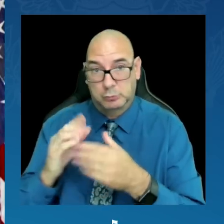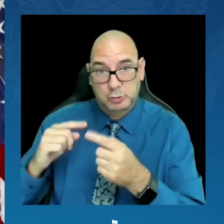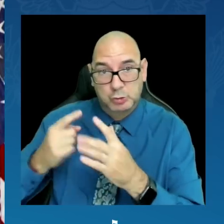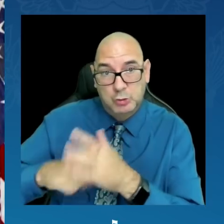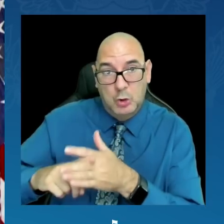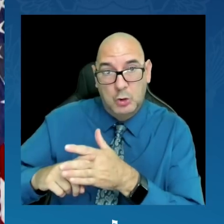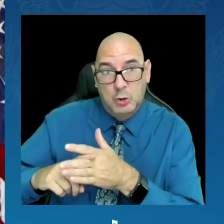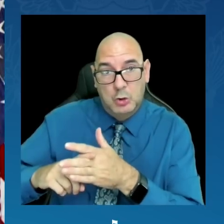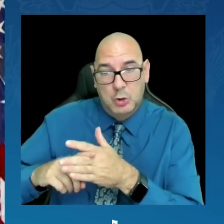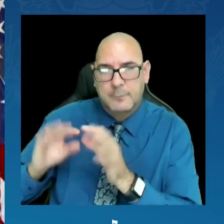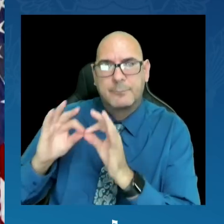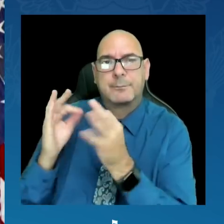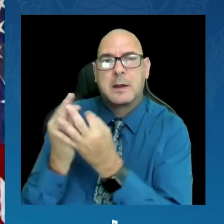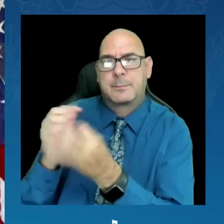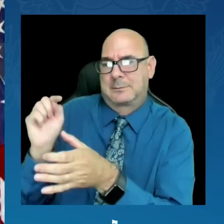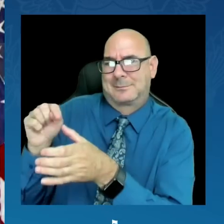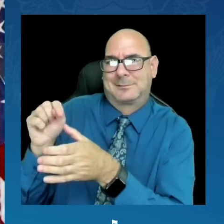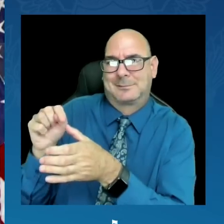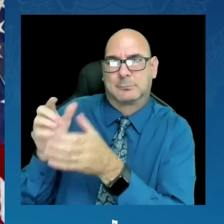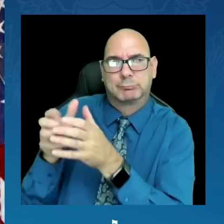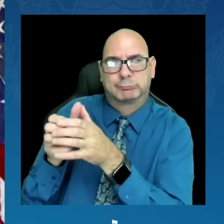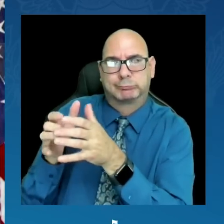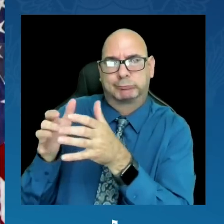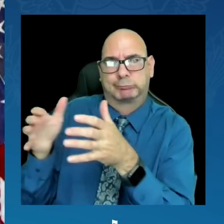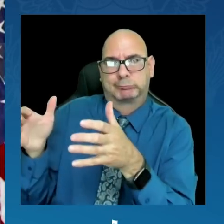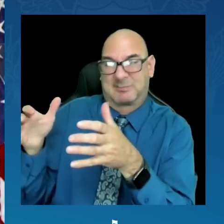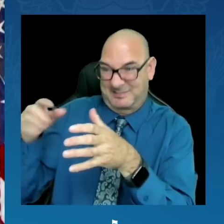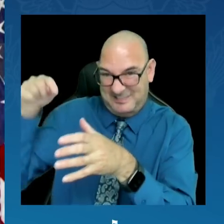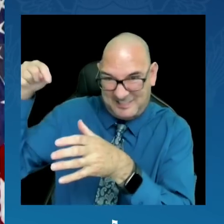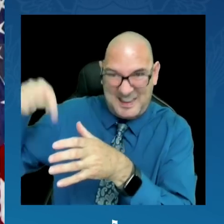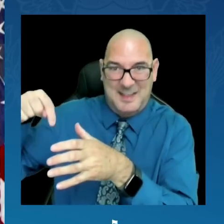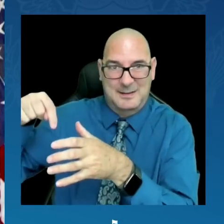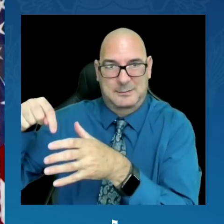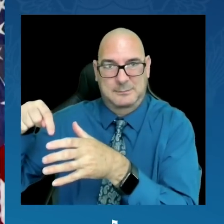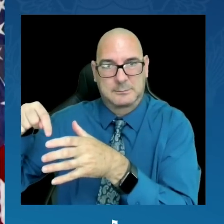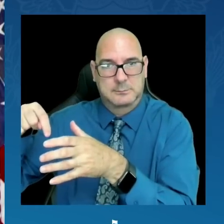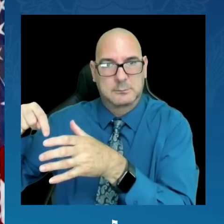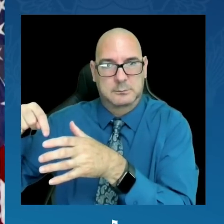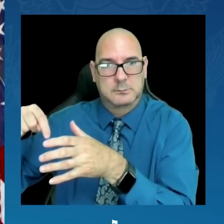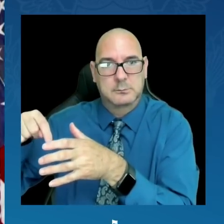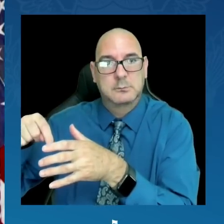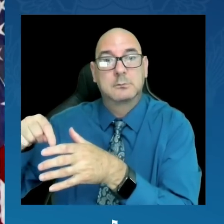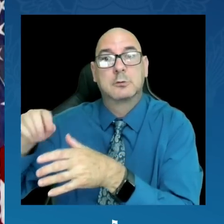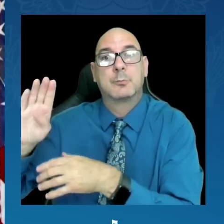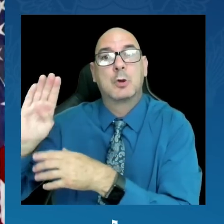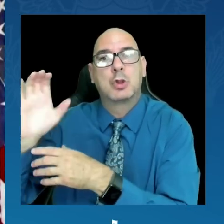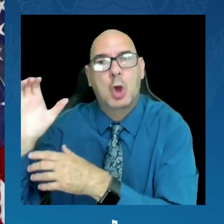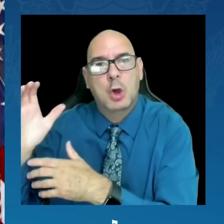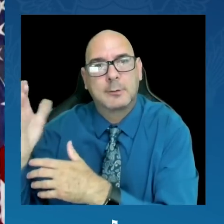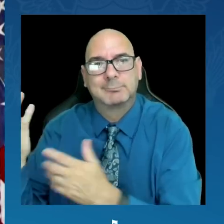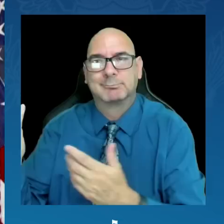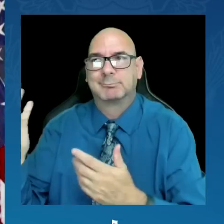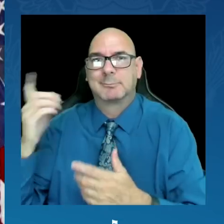including contraception, such as IUDs and the morning-after pill;